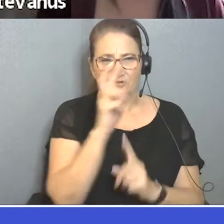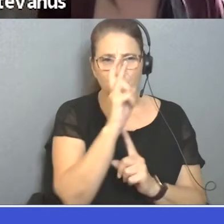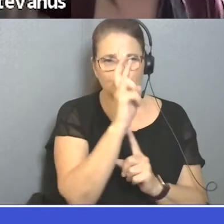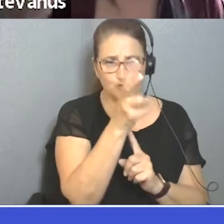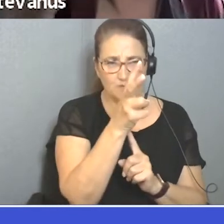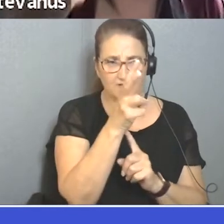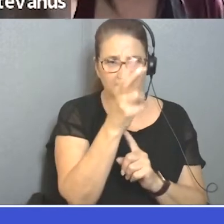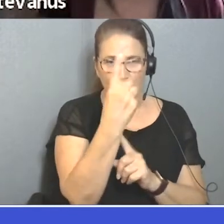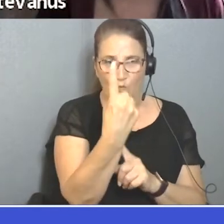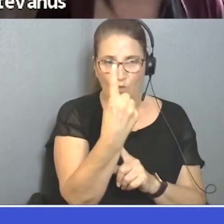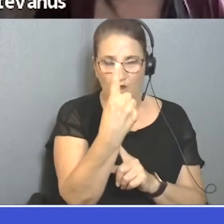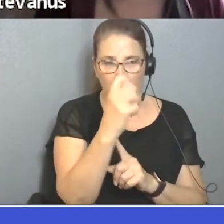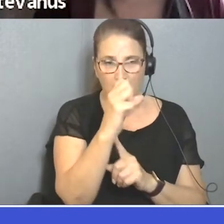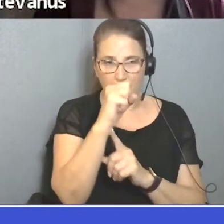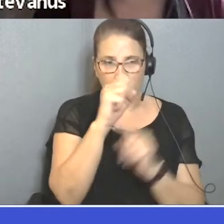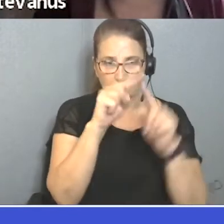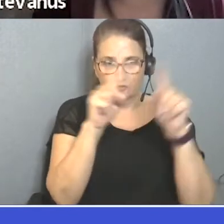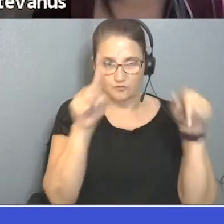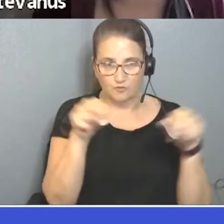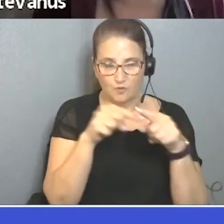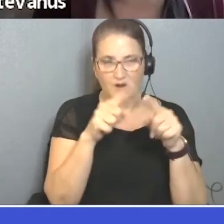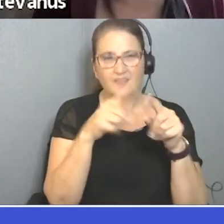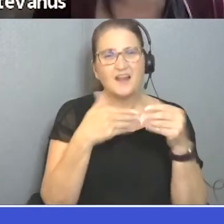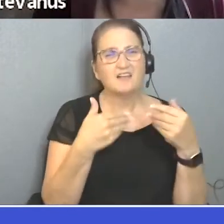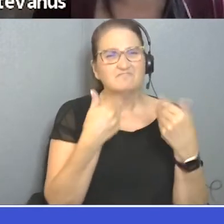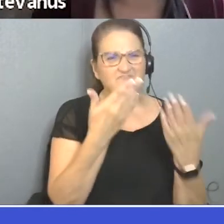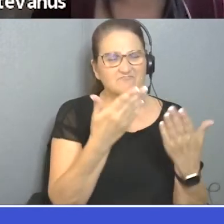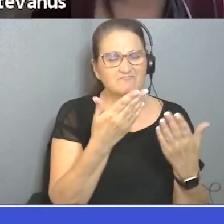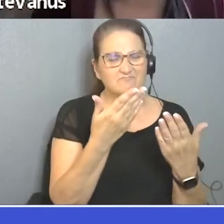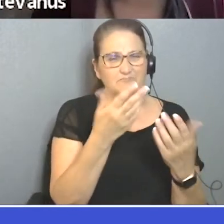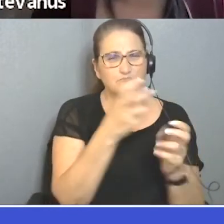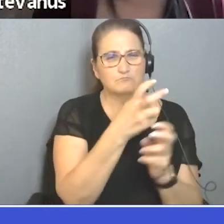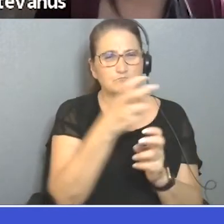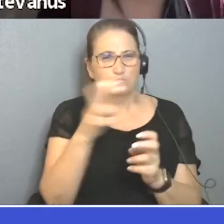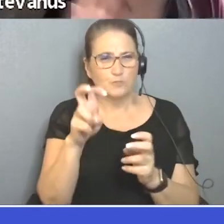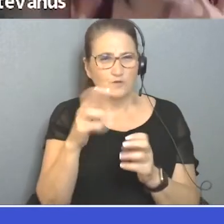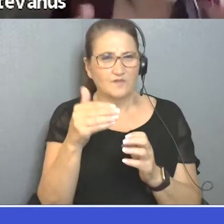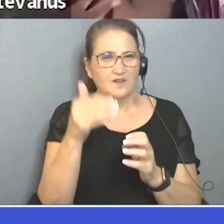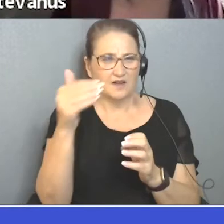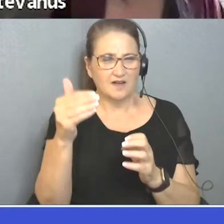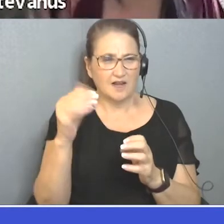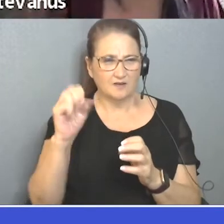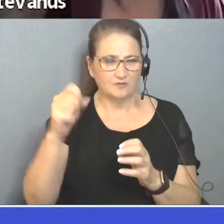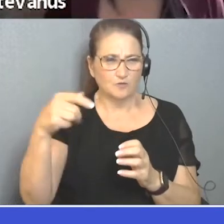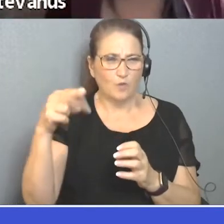each square for you to think and reflect on the question.